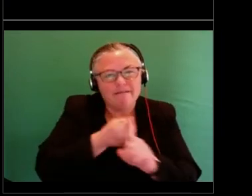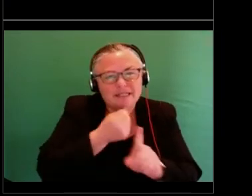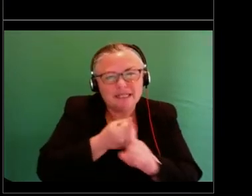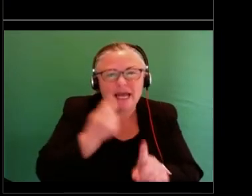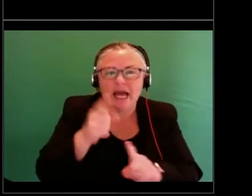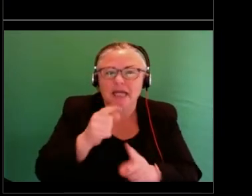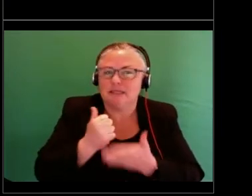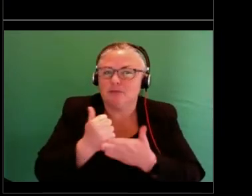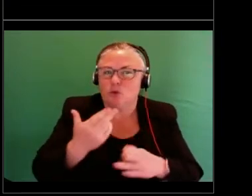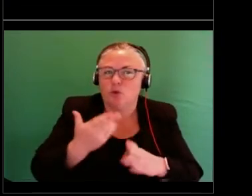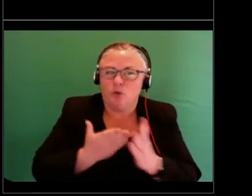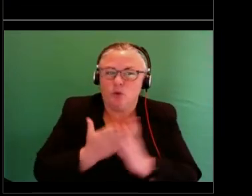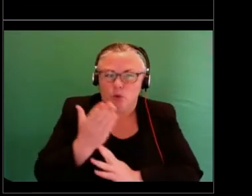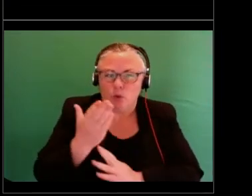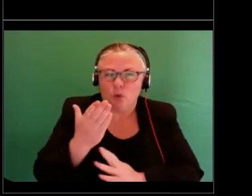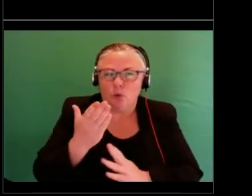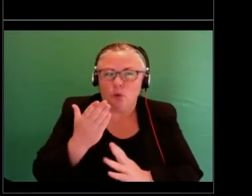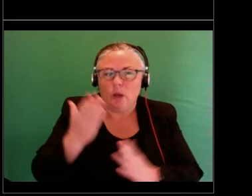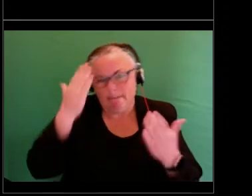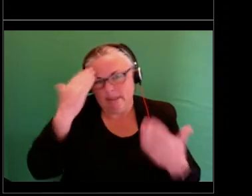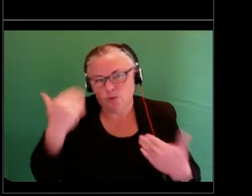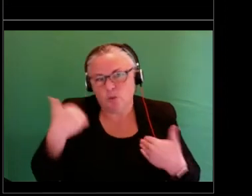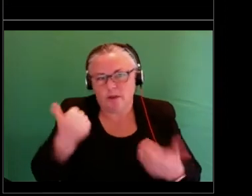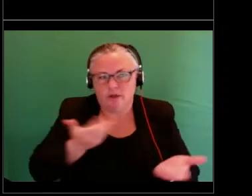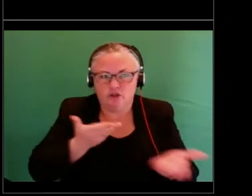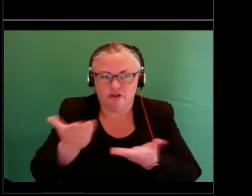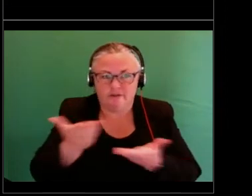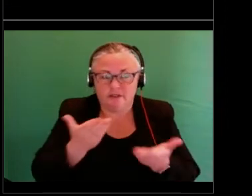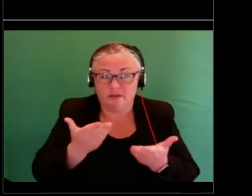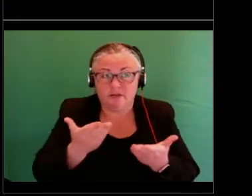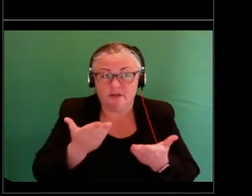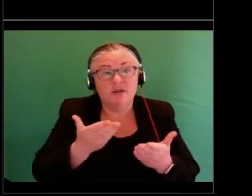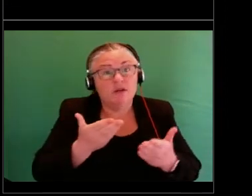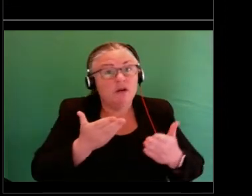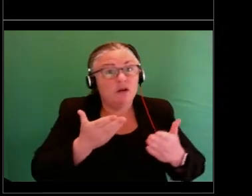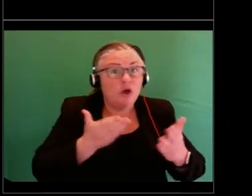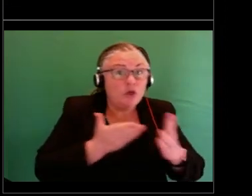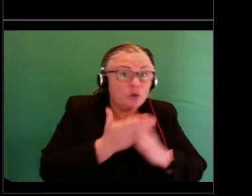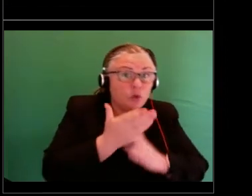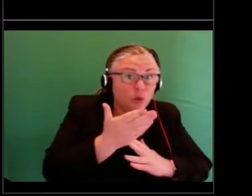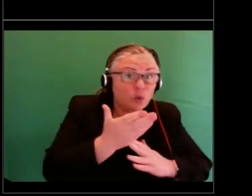You may be able to assist in providing some further supporting information about that,